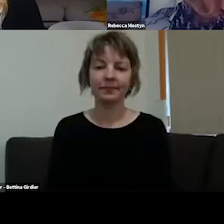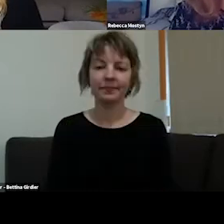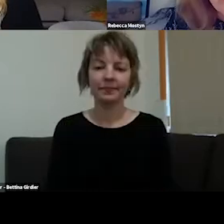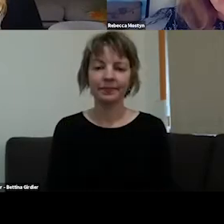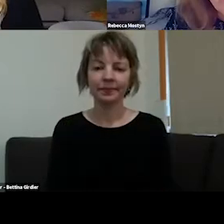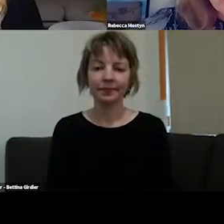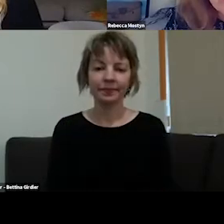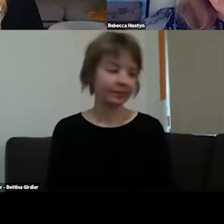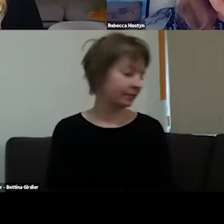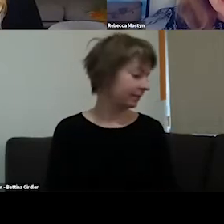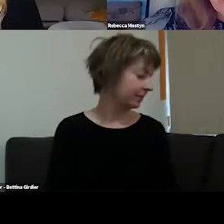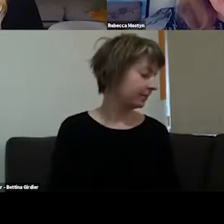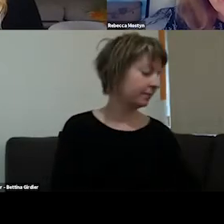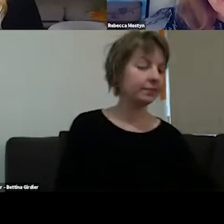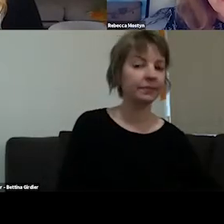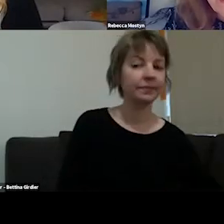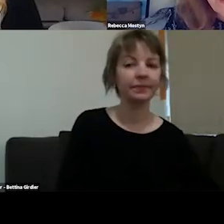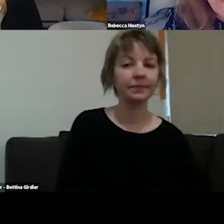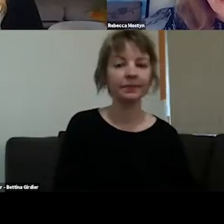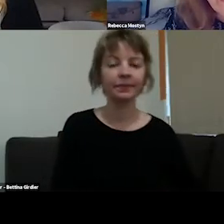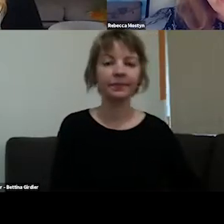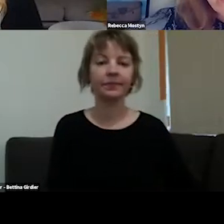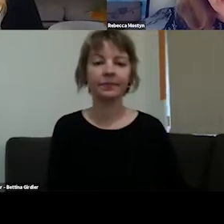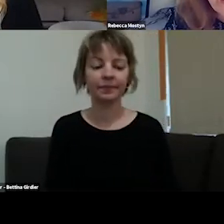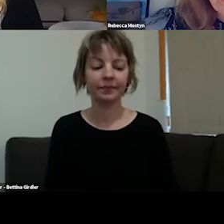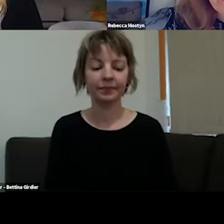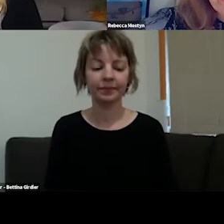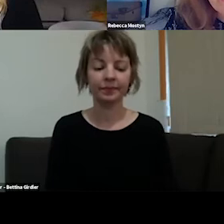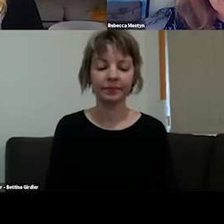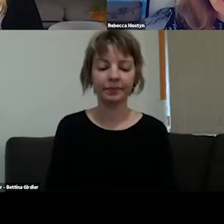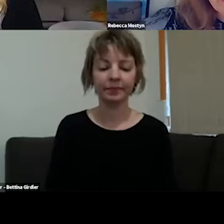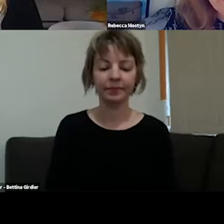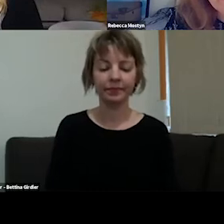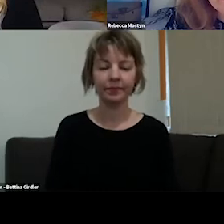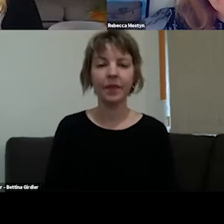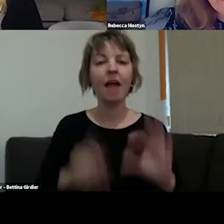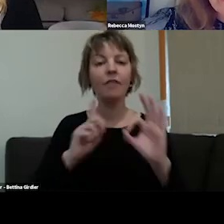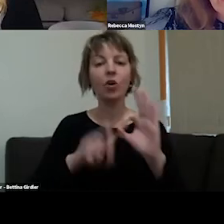We've got a question about biggest barrier in work